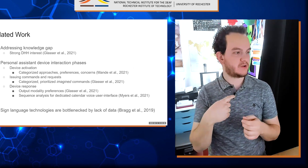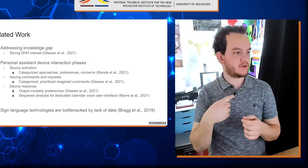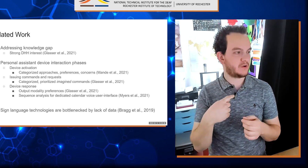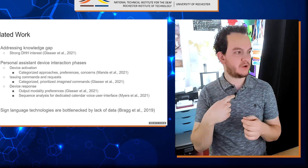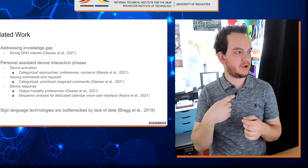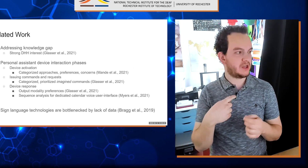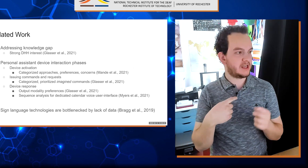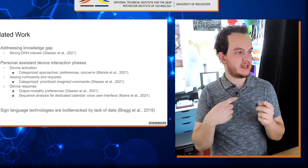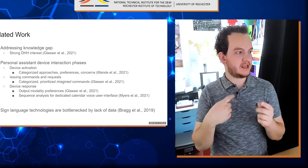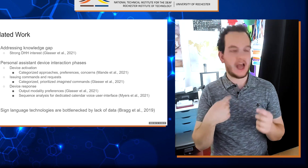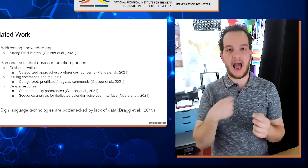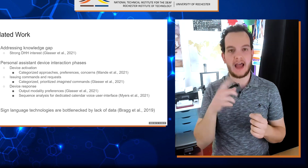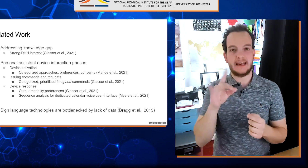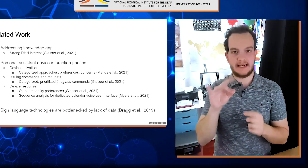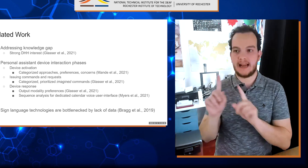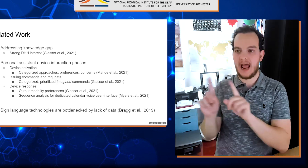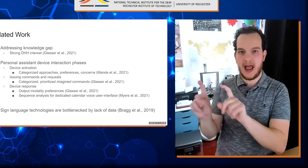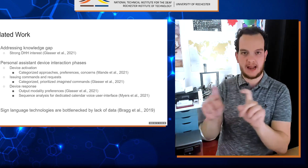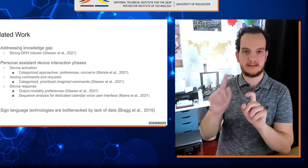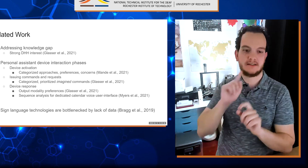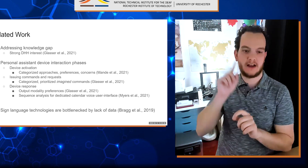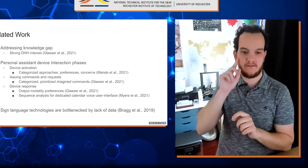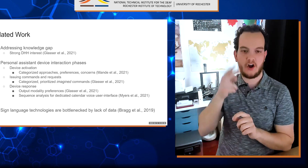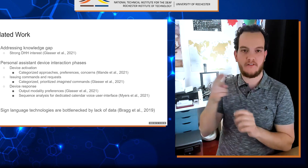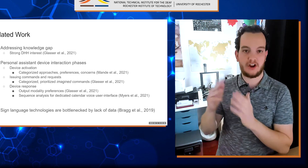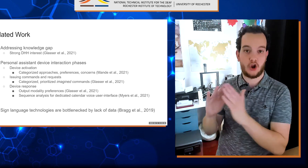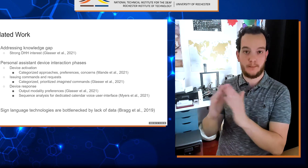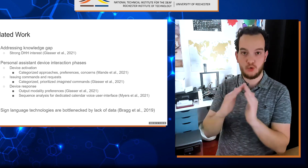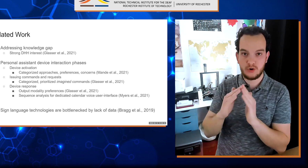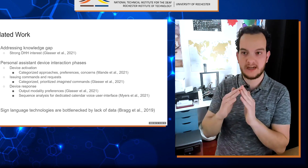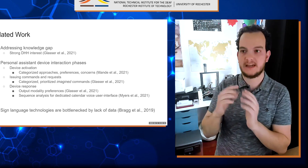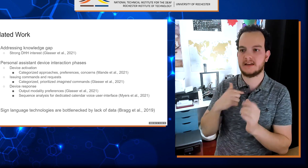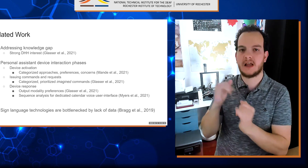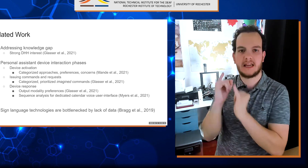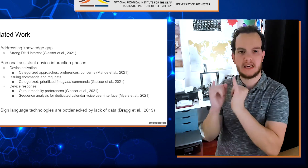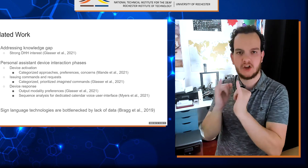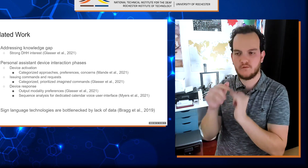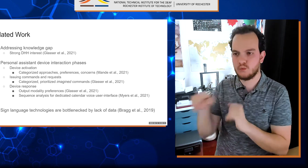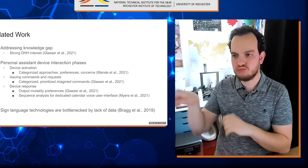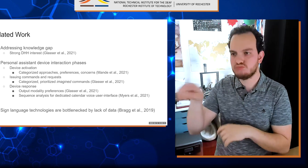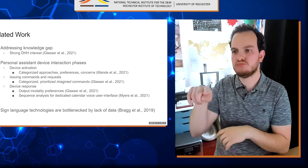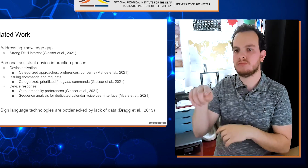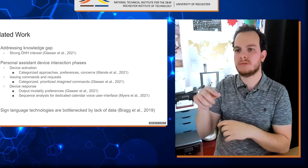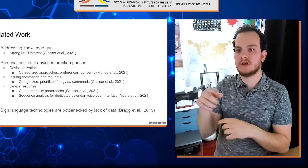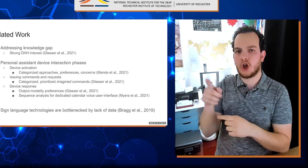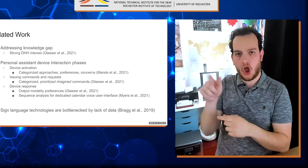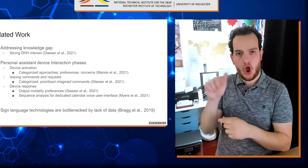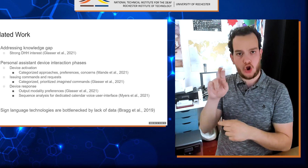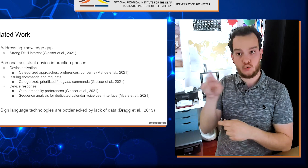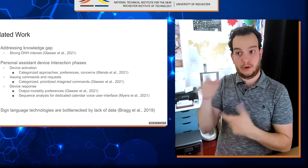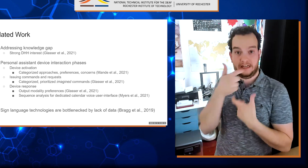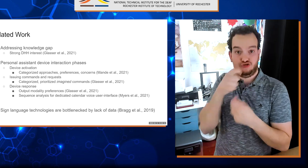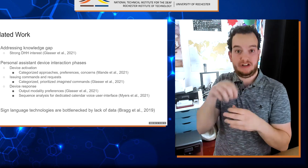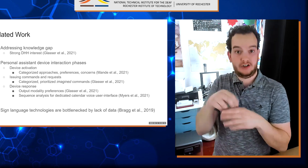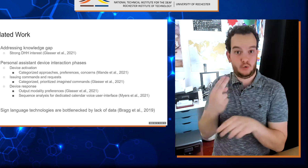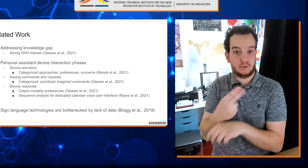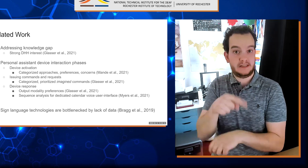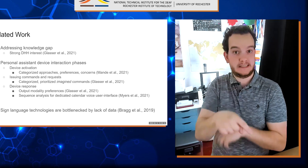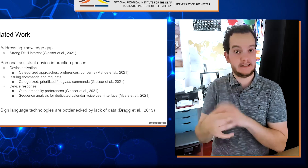some conducted by me. I did ask Deaf and hard-of-hearing community members